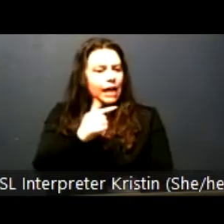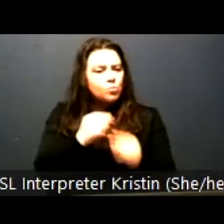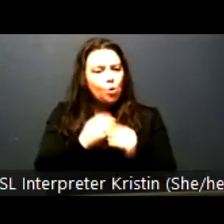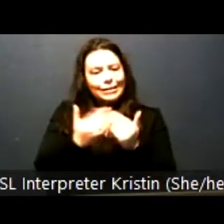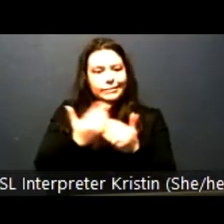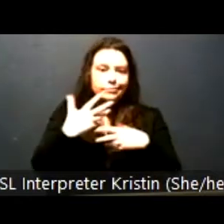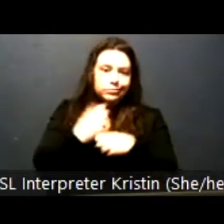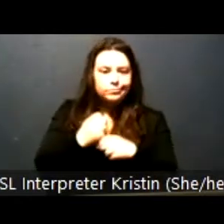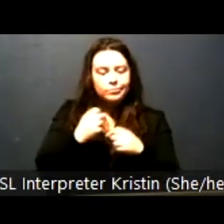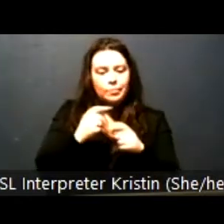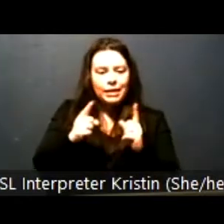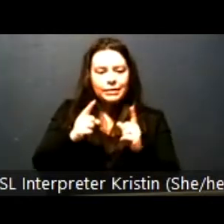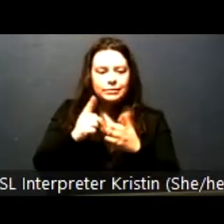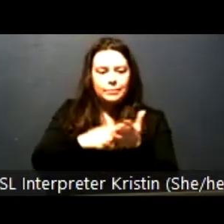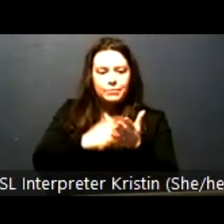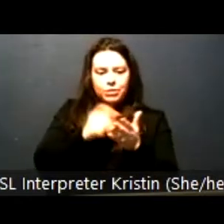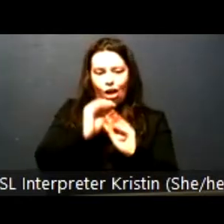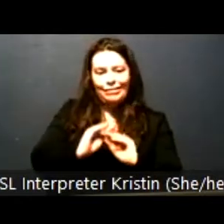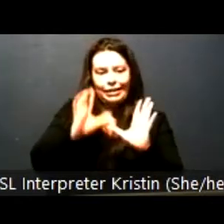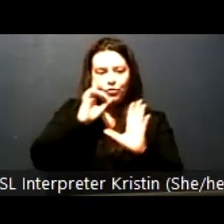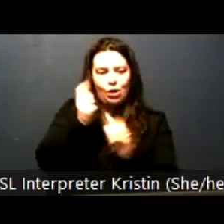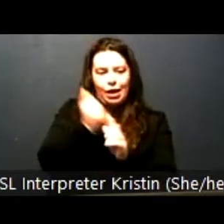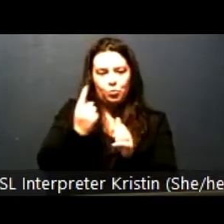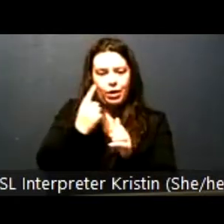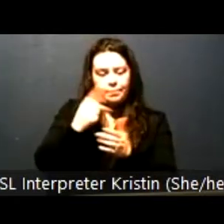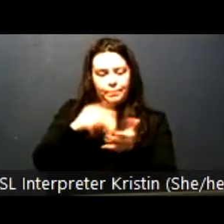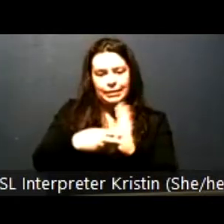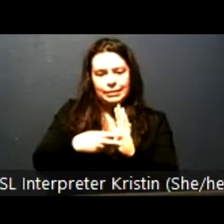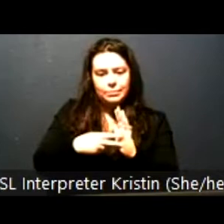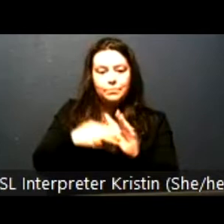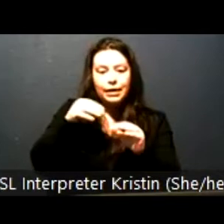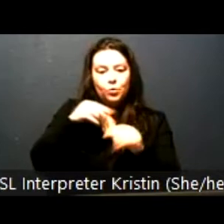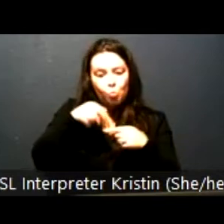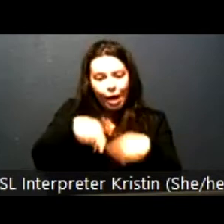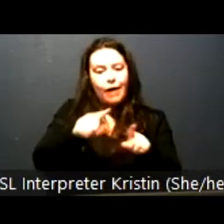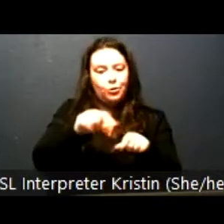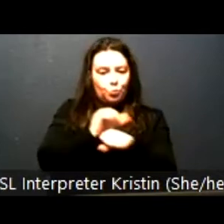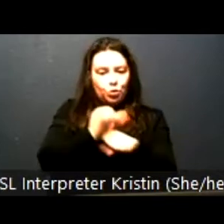to everyone what that is, but in the field we say ‘Do you have the tag? Is the tag on the bird?’